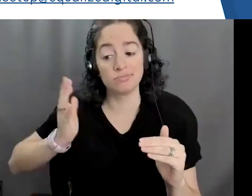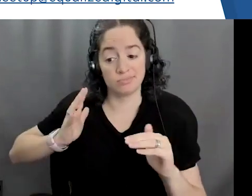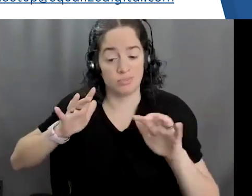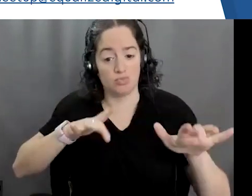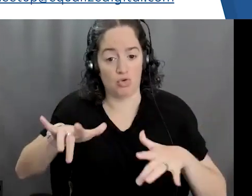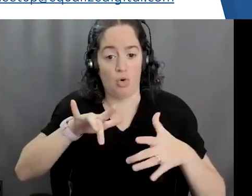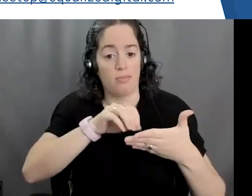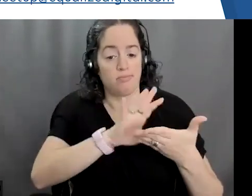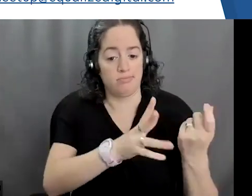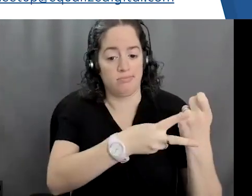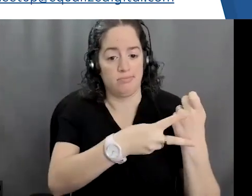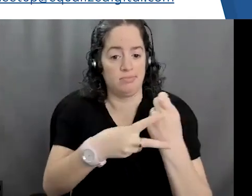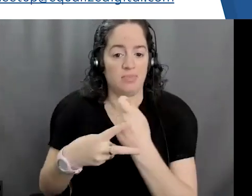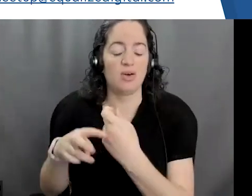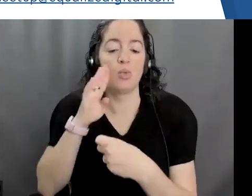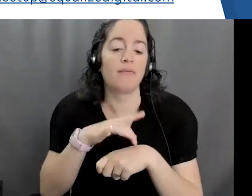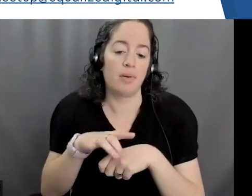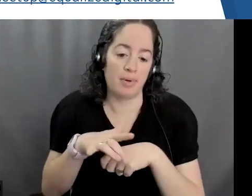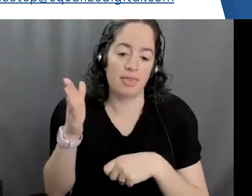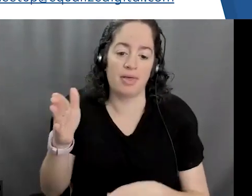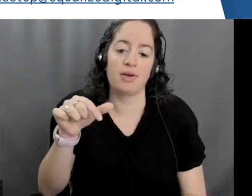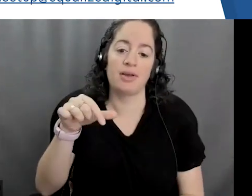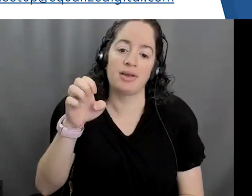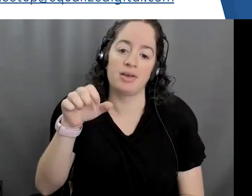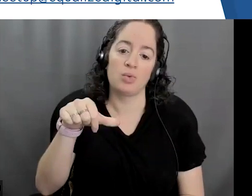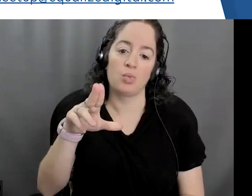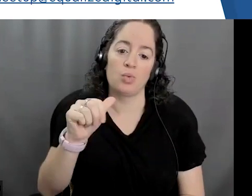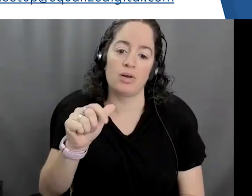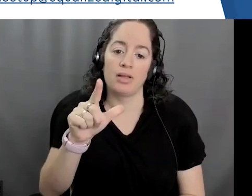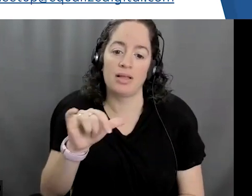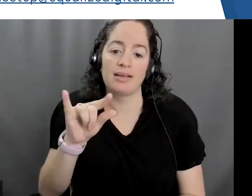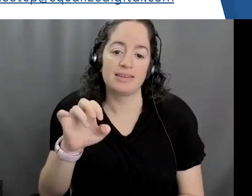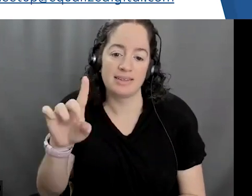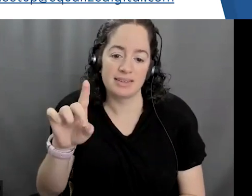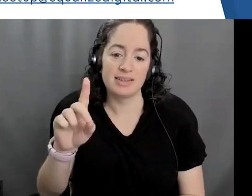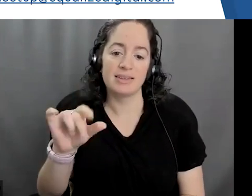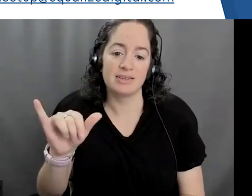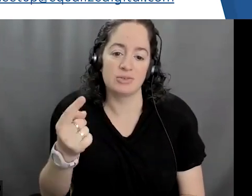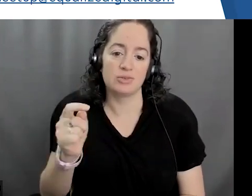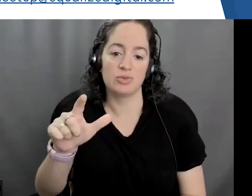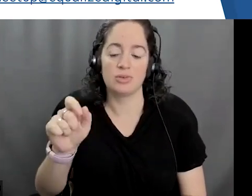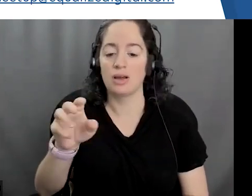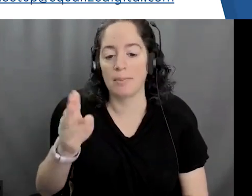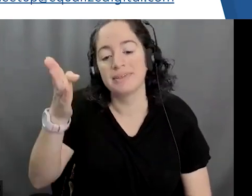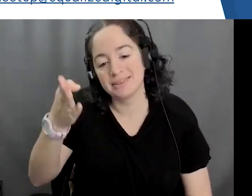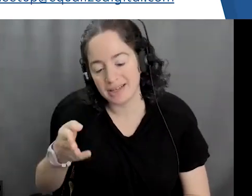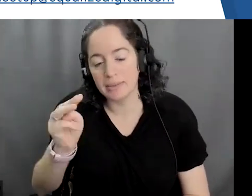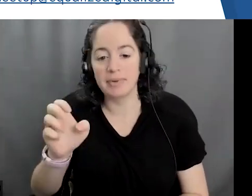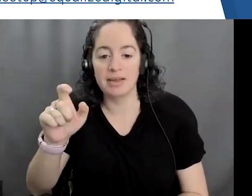if you go to equalizedigital.com/meetup. The other way to get notified